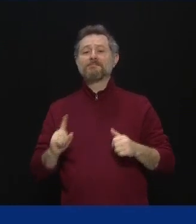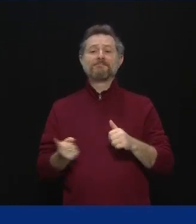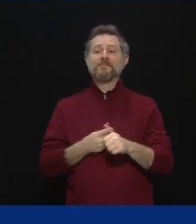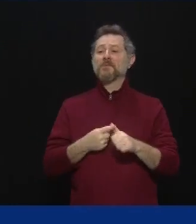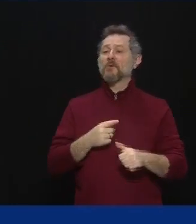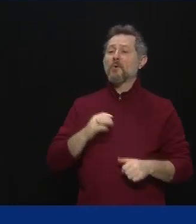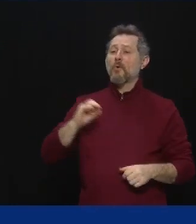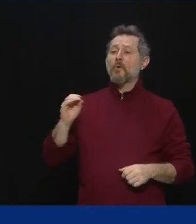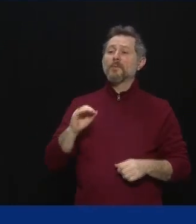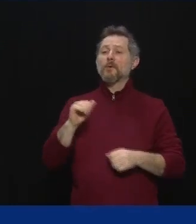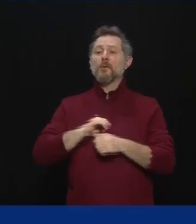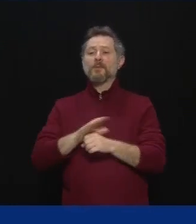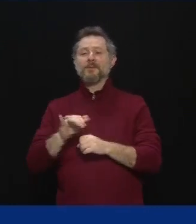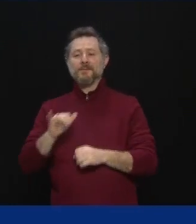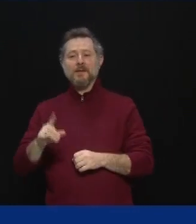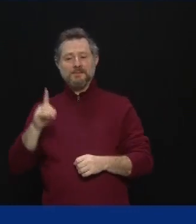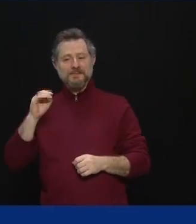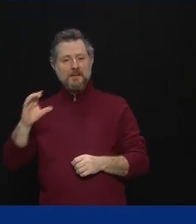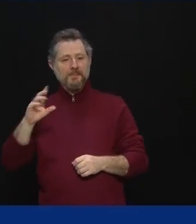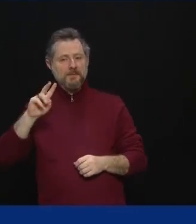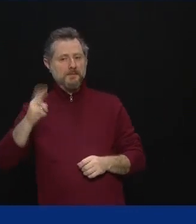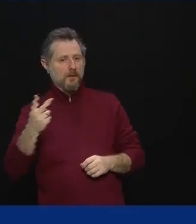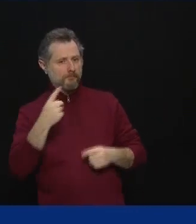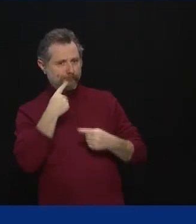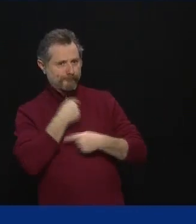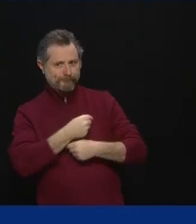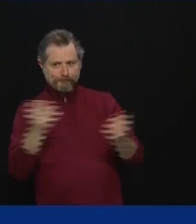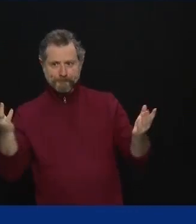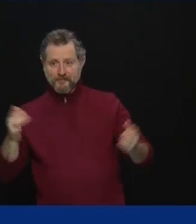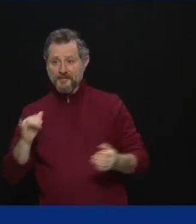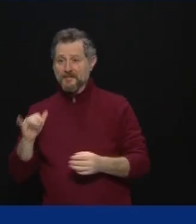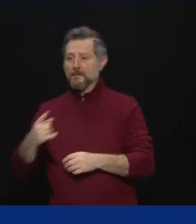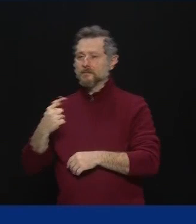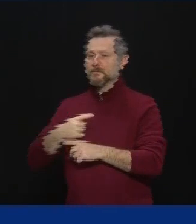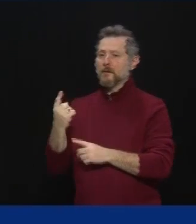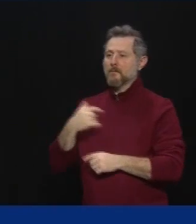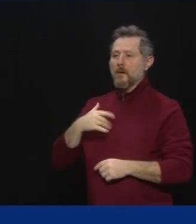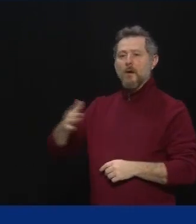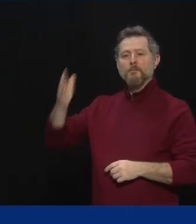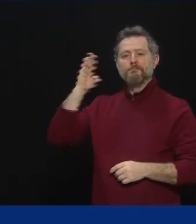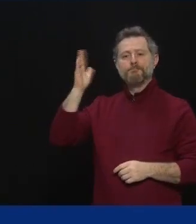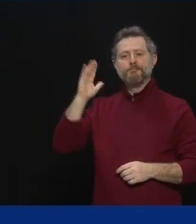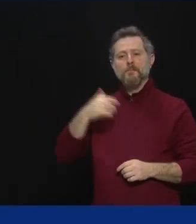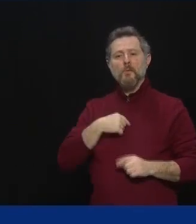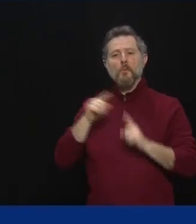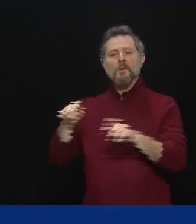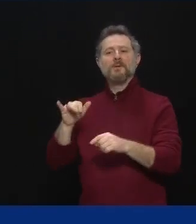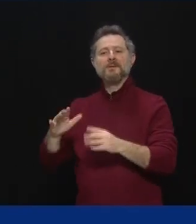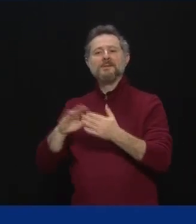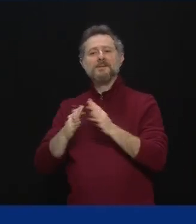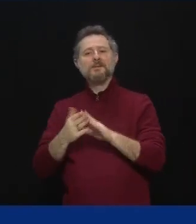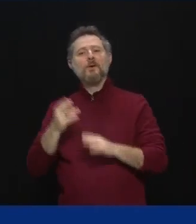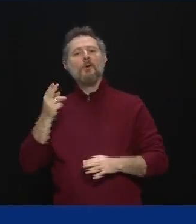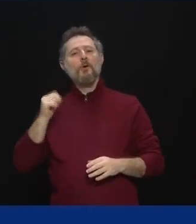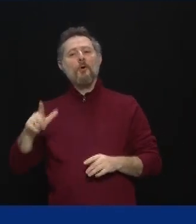CITY? BACK QUICKLY TO THE DAY WE FIRST LEARNED OF THE, VERY FIRST, OMICRON VARIANT IN NEW YORK. DECEMBER 2nd.